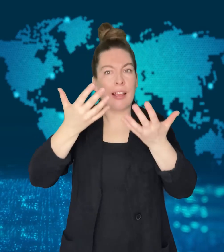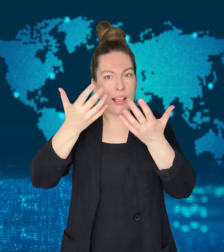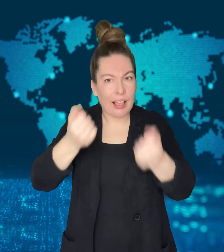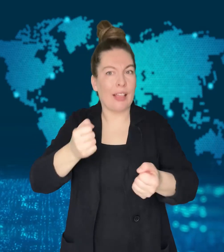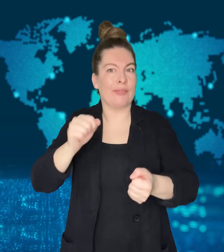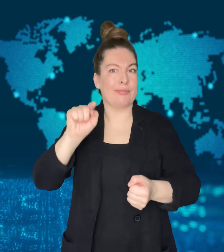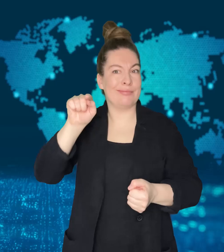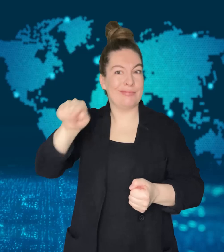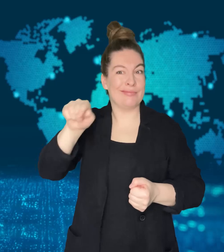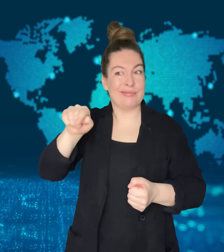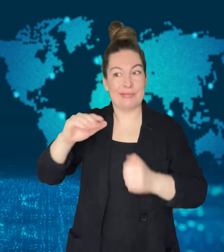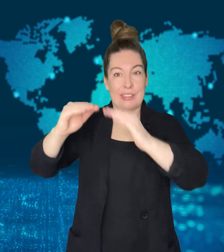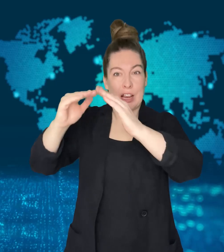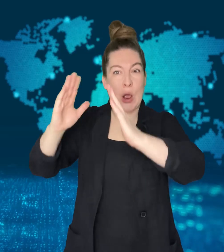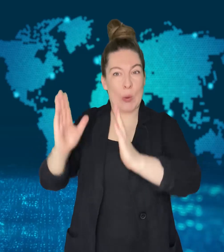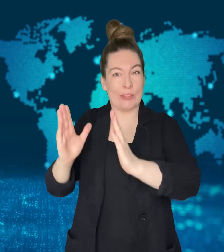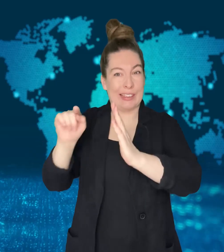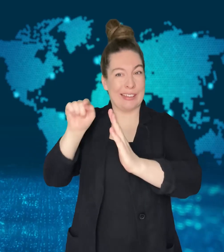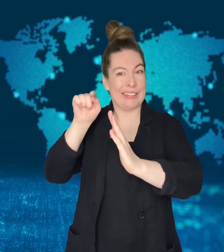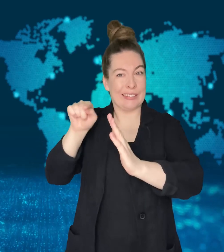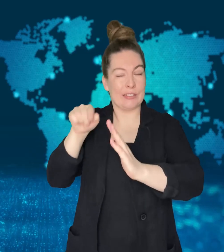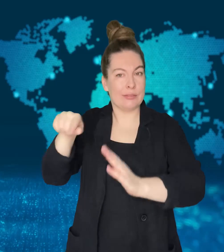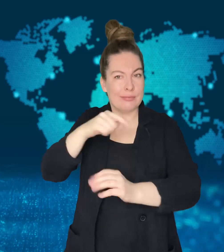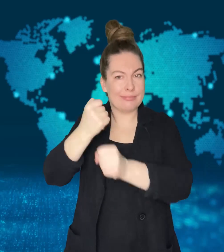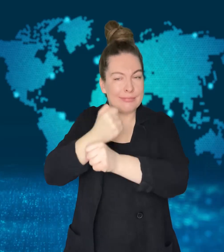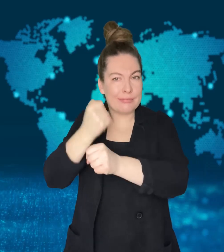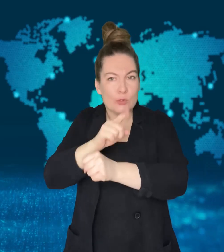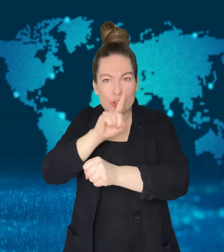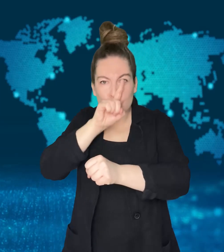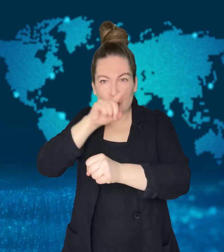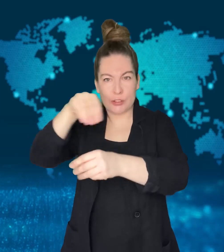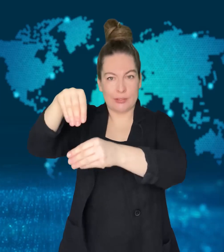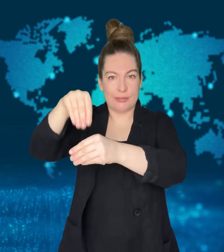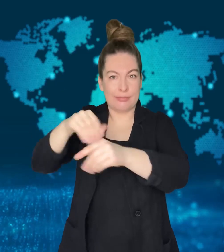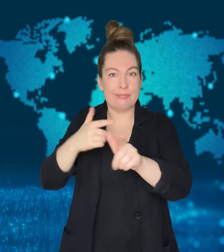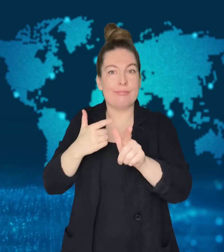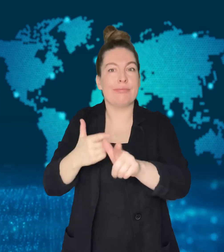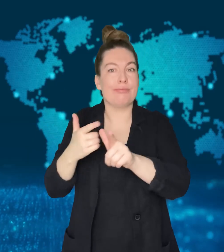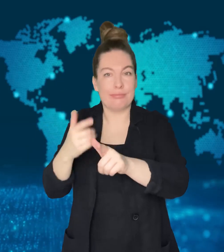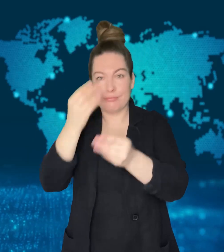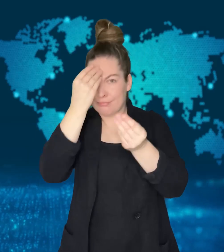The house was a partly constructed house owned by Dayemuddin.